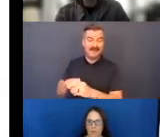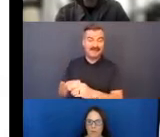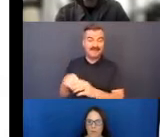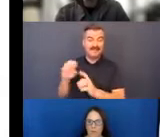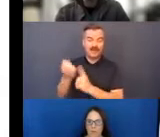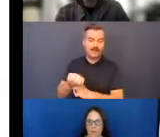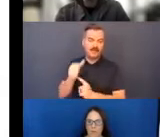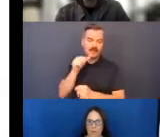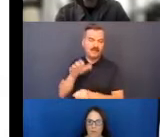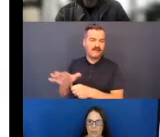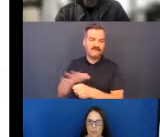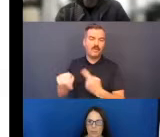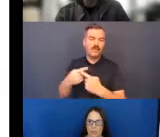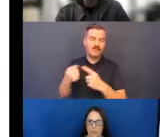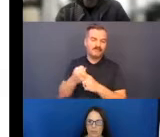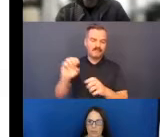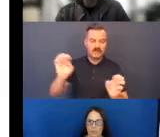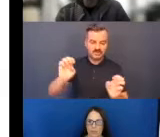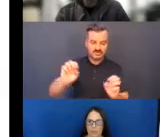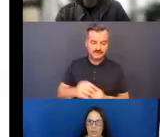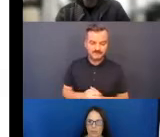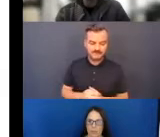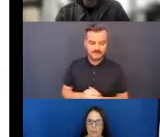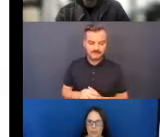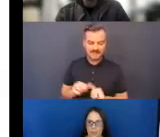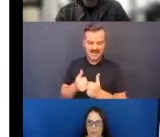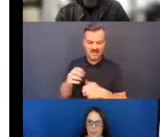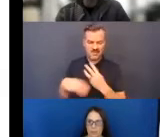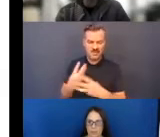of emergency. Oh into the unique ways in which the world unfolds for disabled persons it